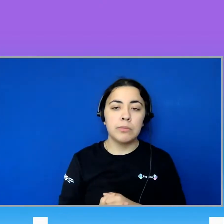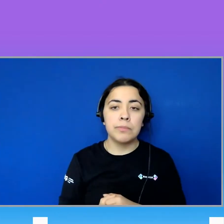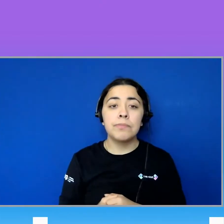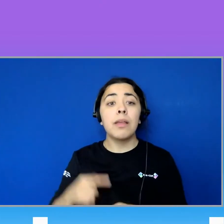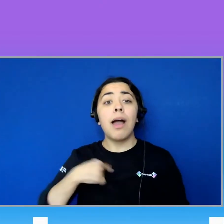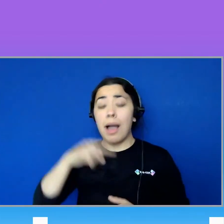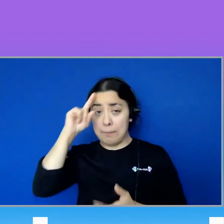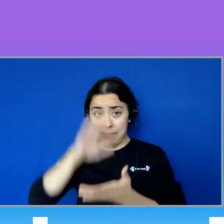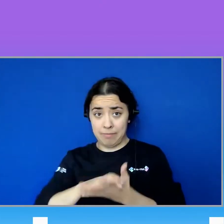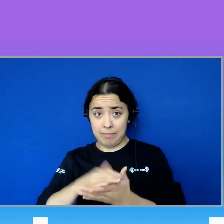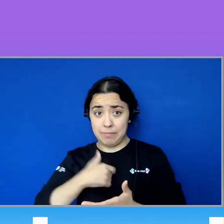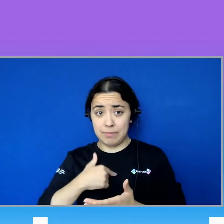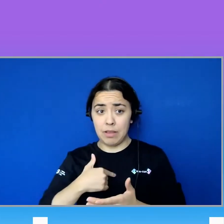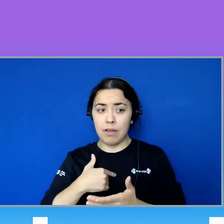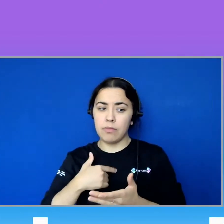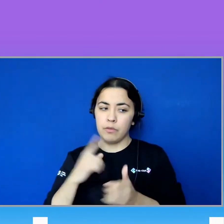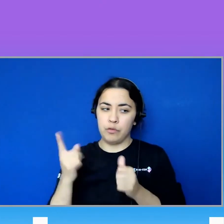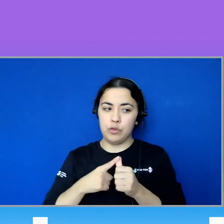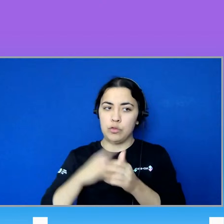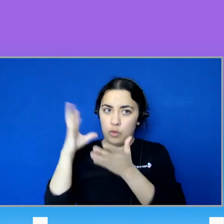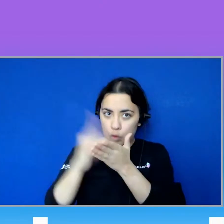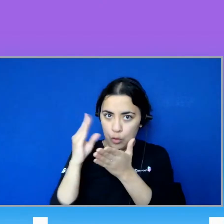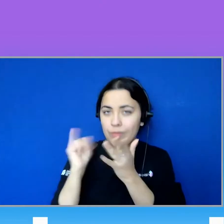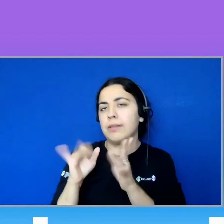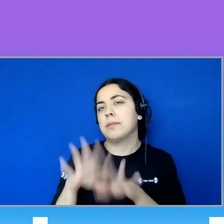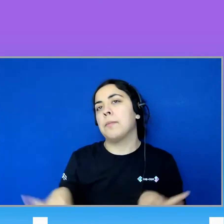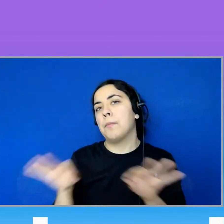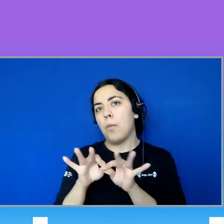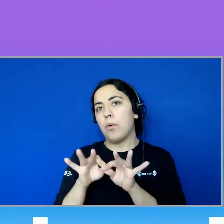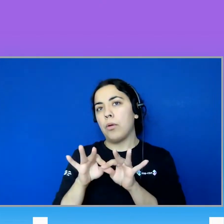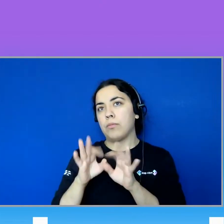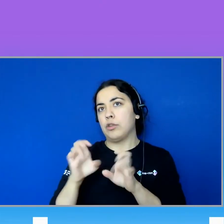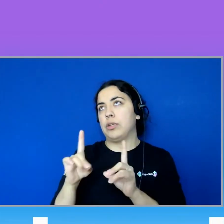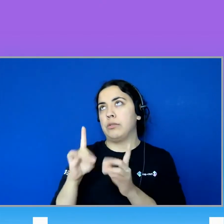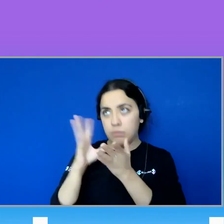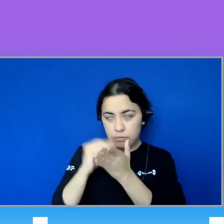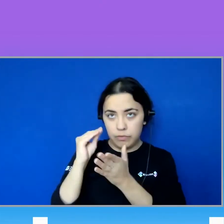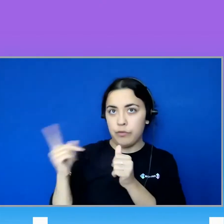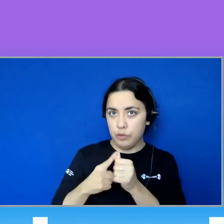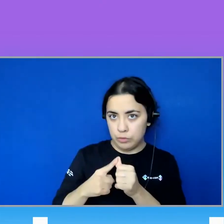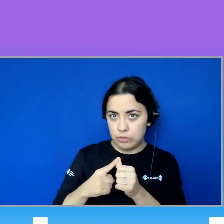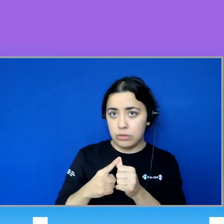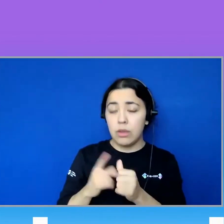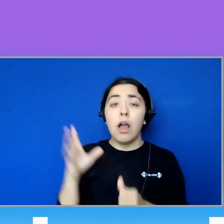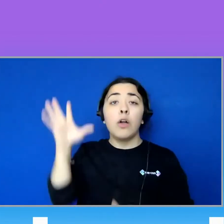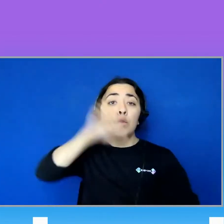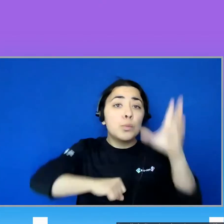yourself. Assumptions are often